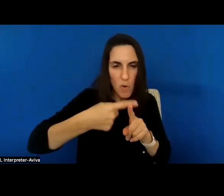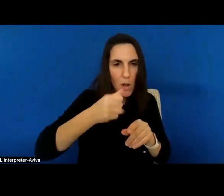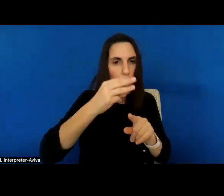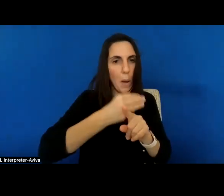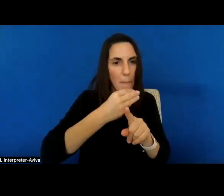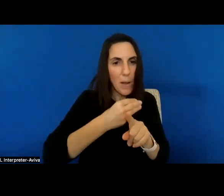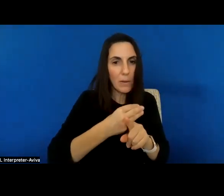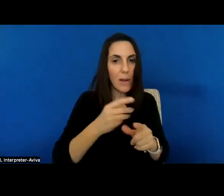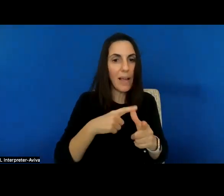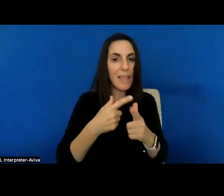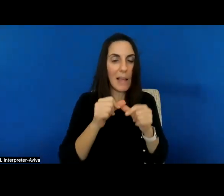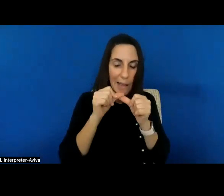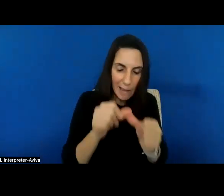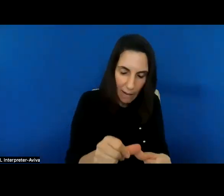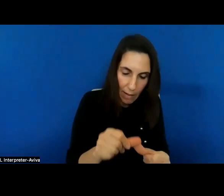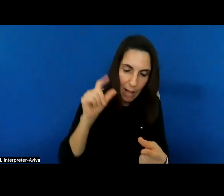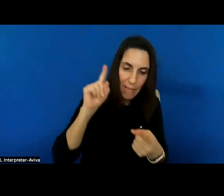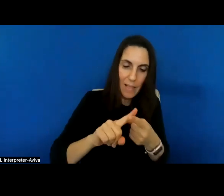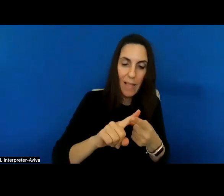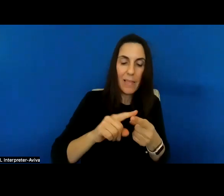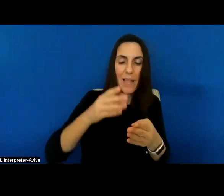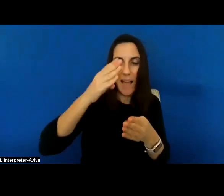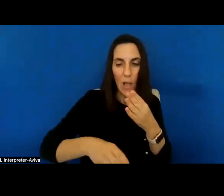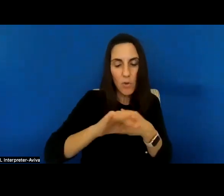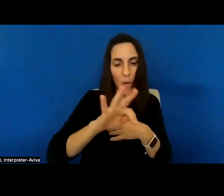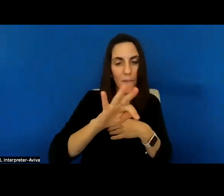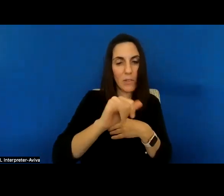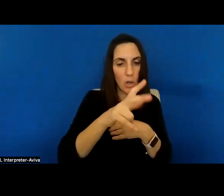the end of January into February, and then I use that $1,000 I took out of my annual